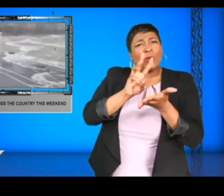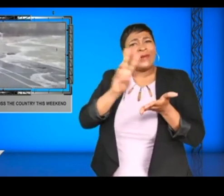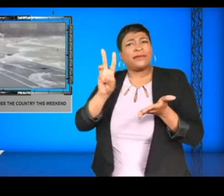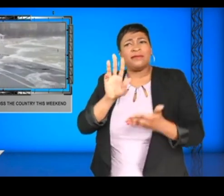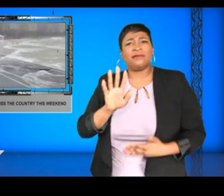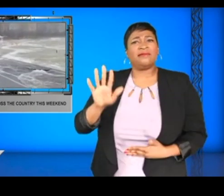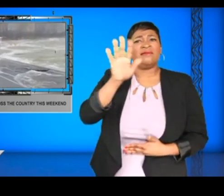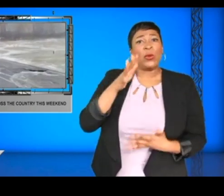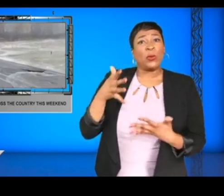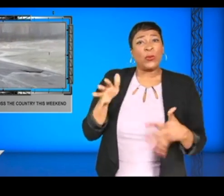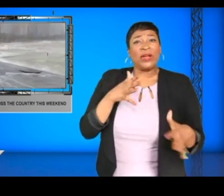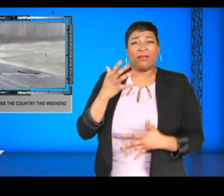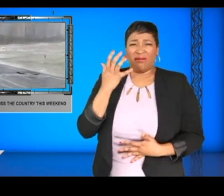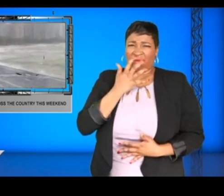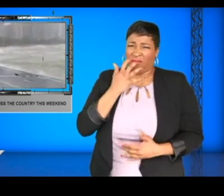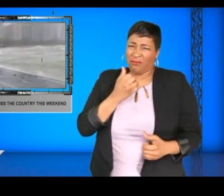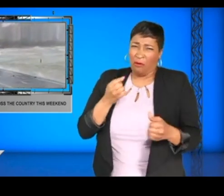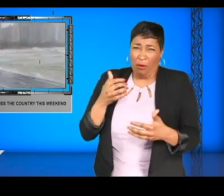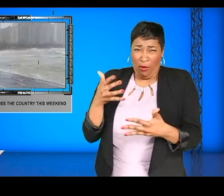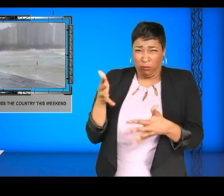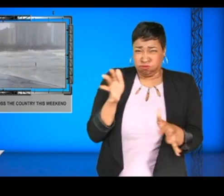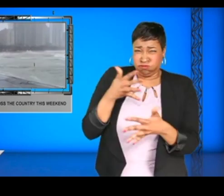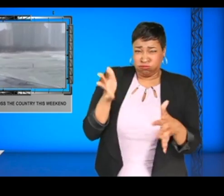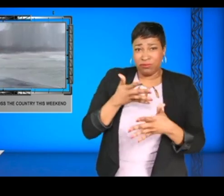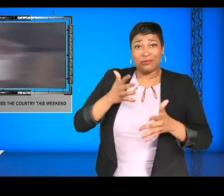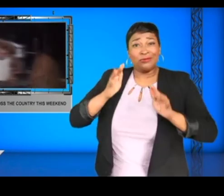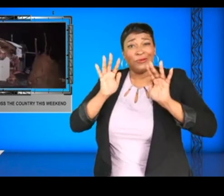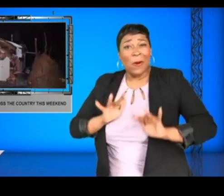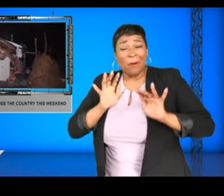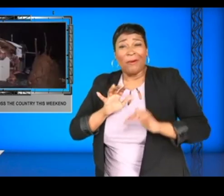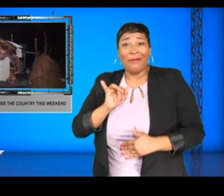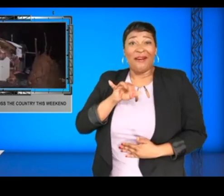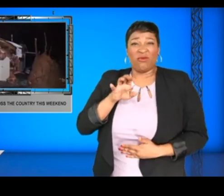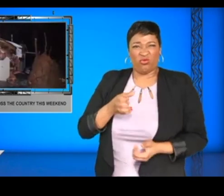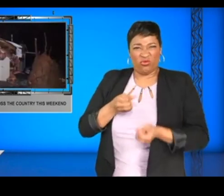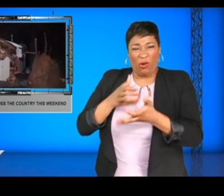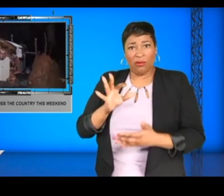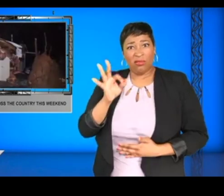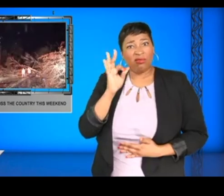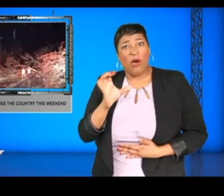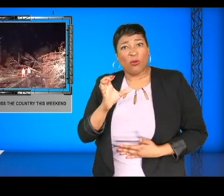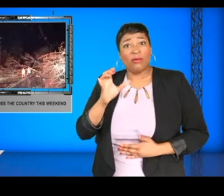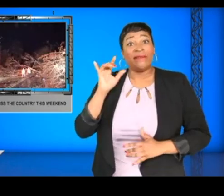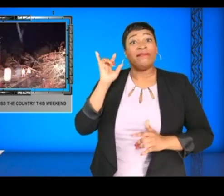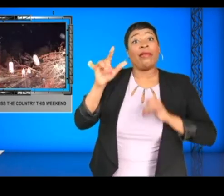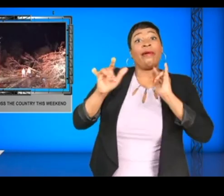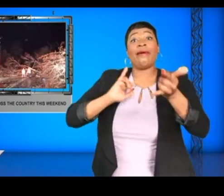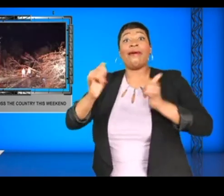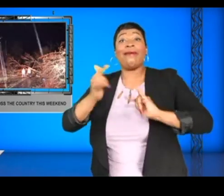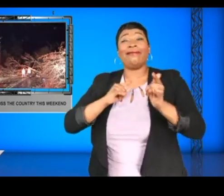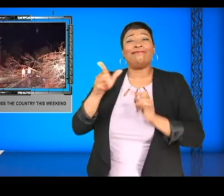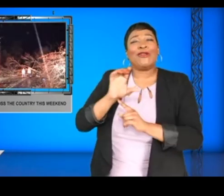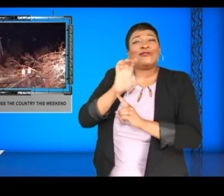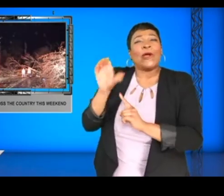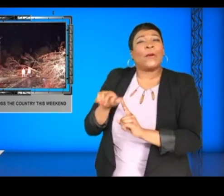Into the Midwest, strong wind gusts, snow and ice caused the cancellation of 900 flights